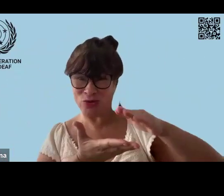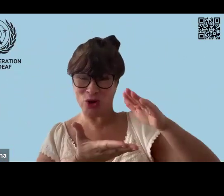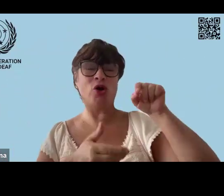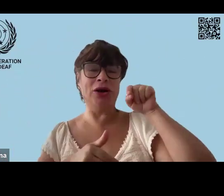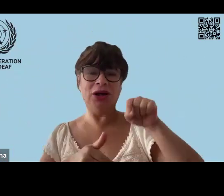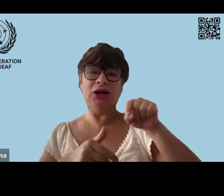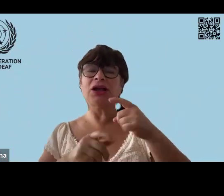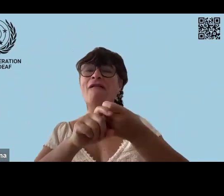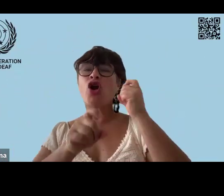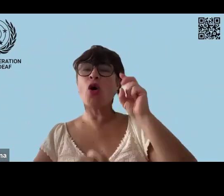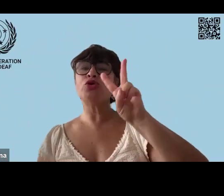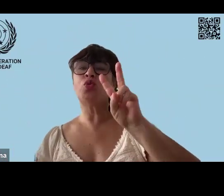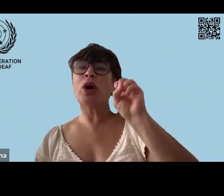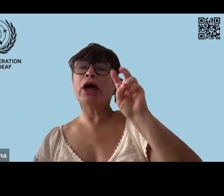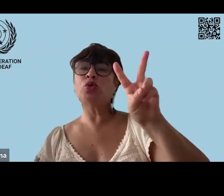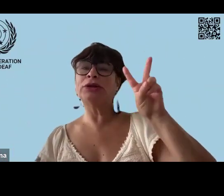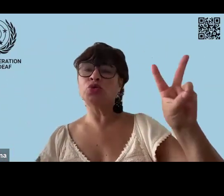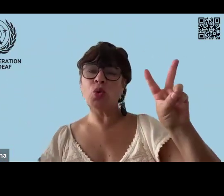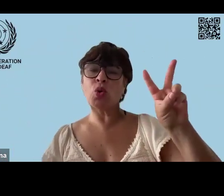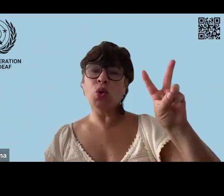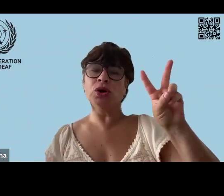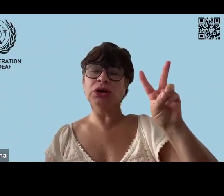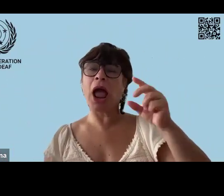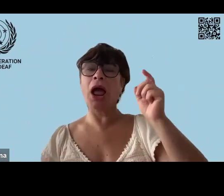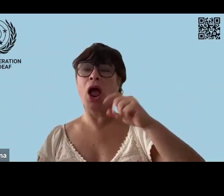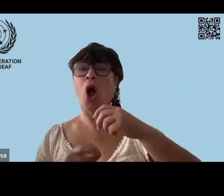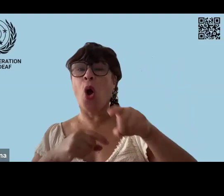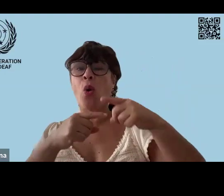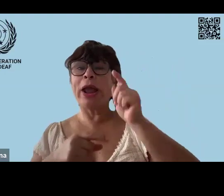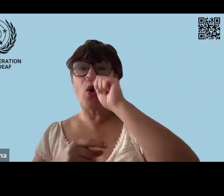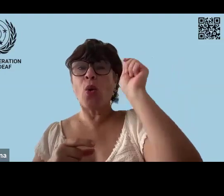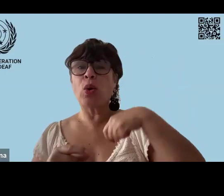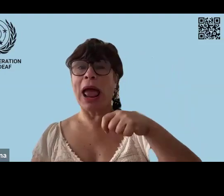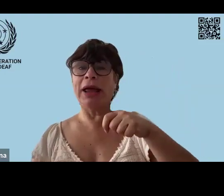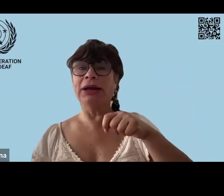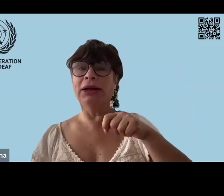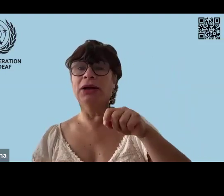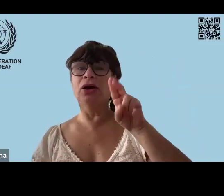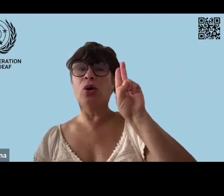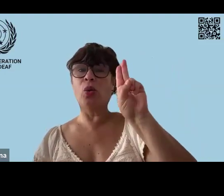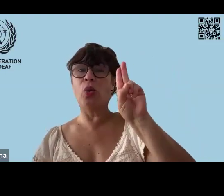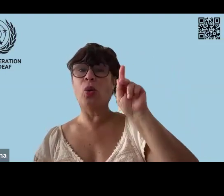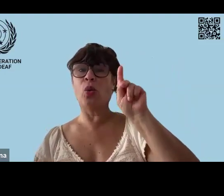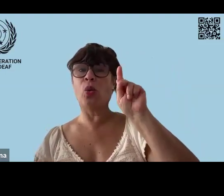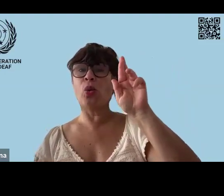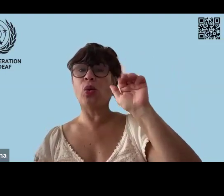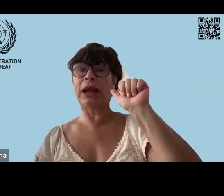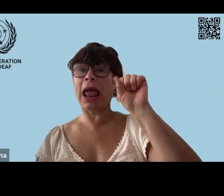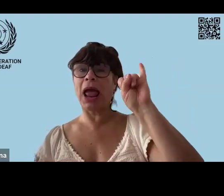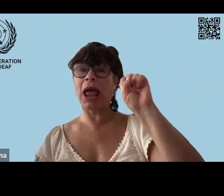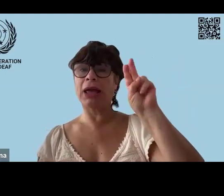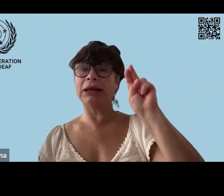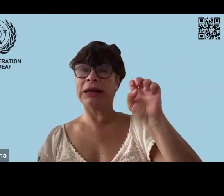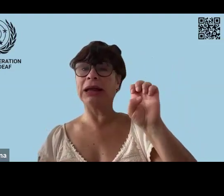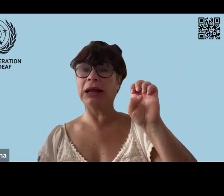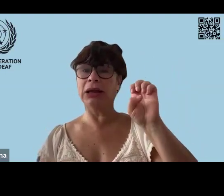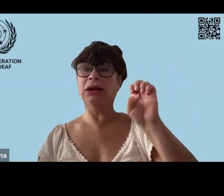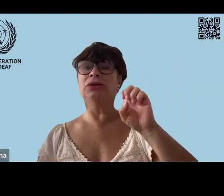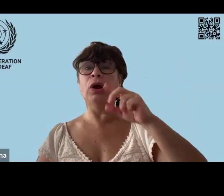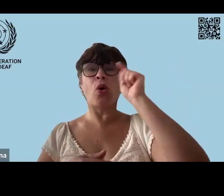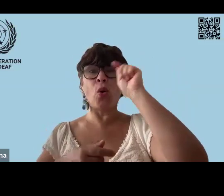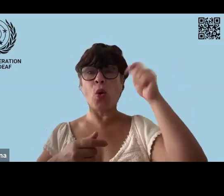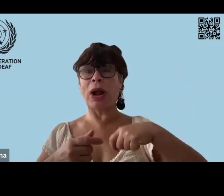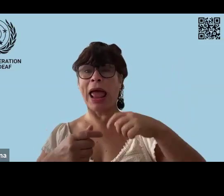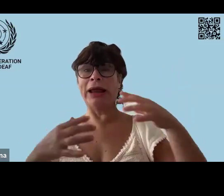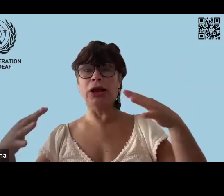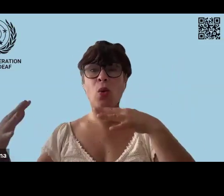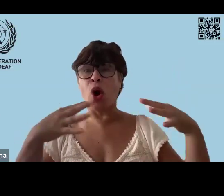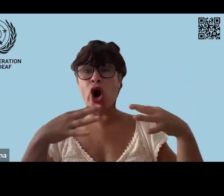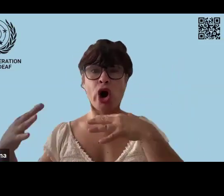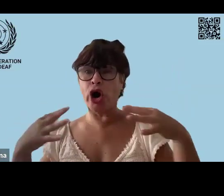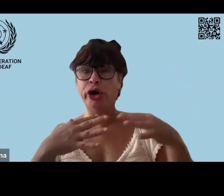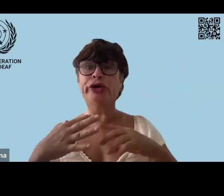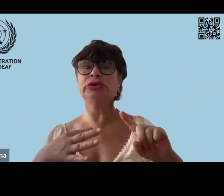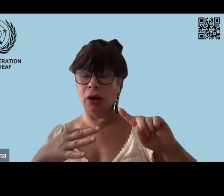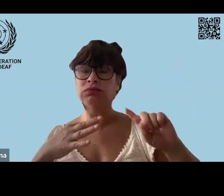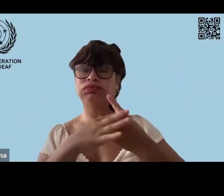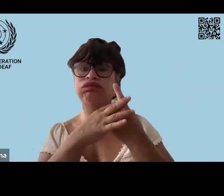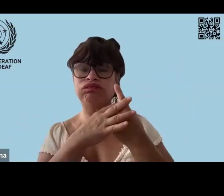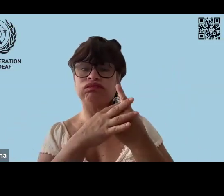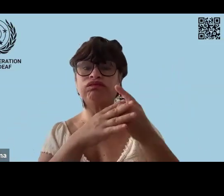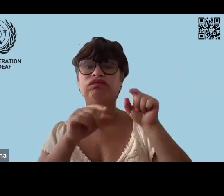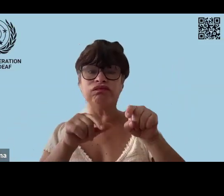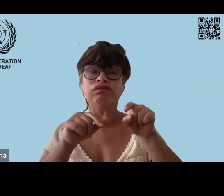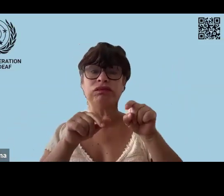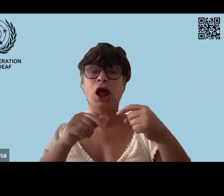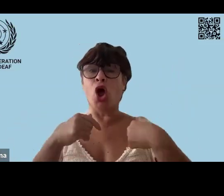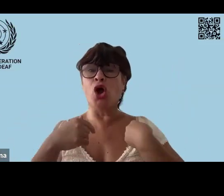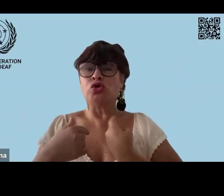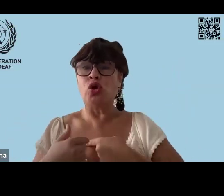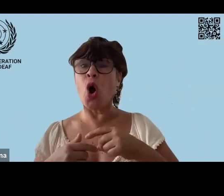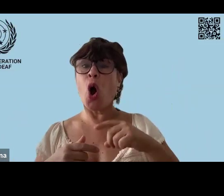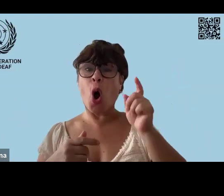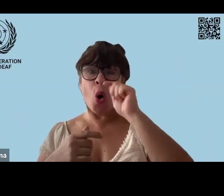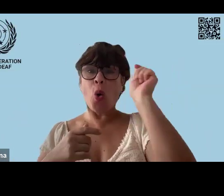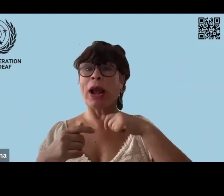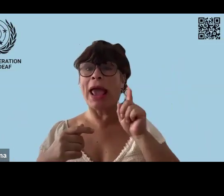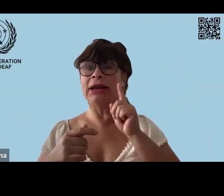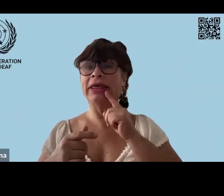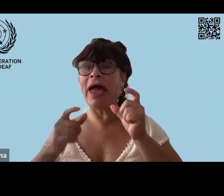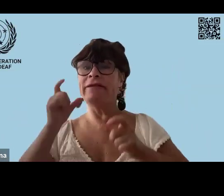Disaster relief risks, there's some data from 2022. DRR in 2022 with Ukraine, when that war started.